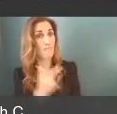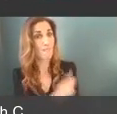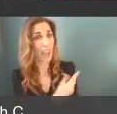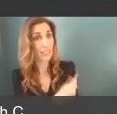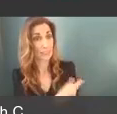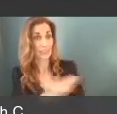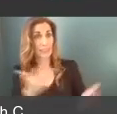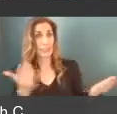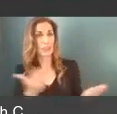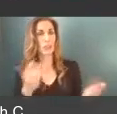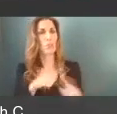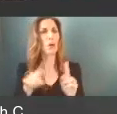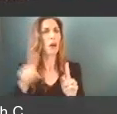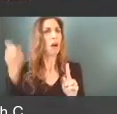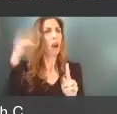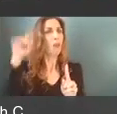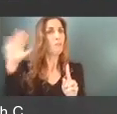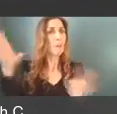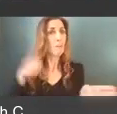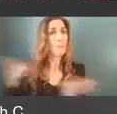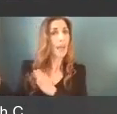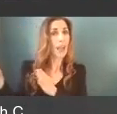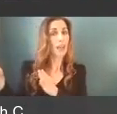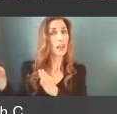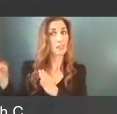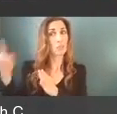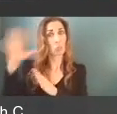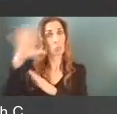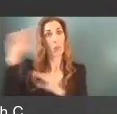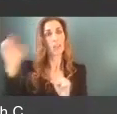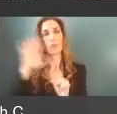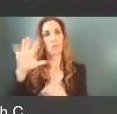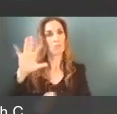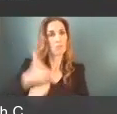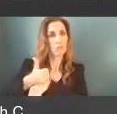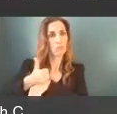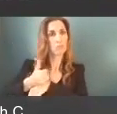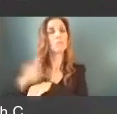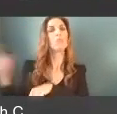federal government's plan that President Biden is putting into place, there will be many,